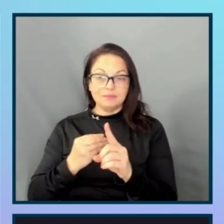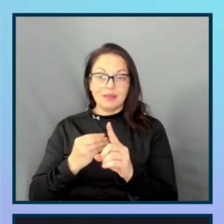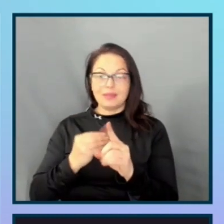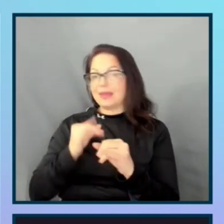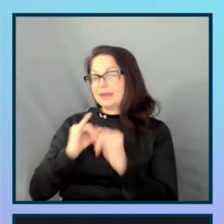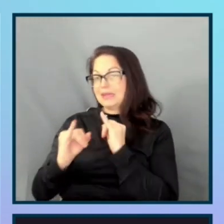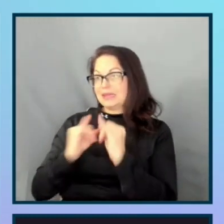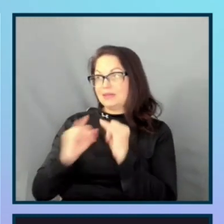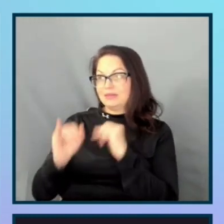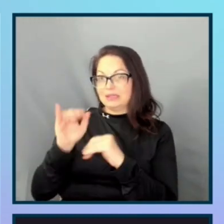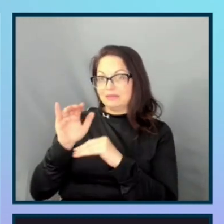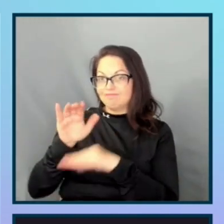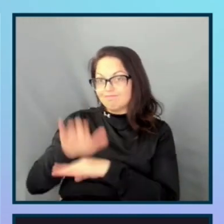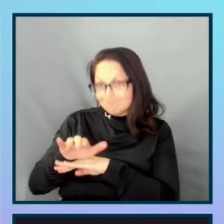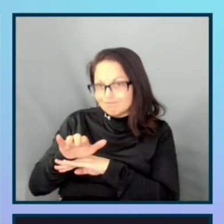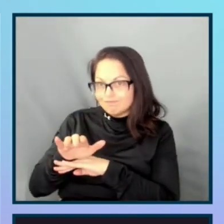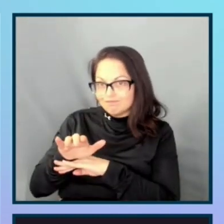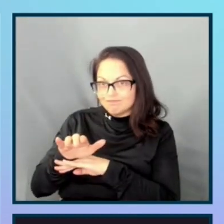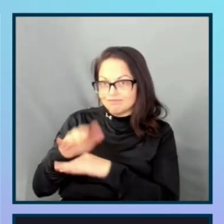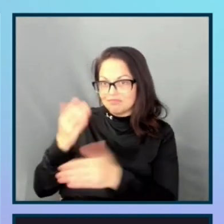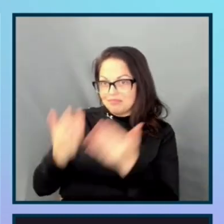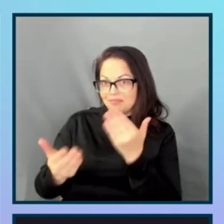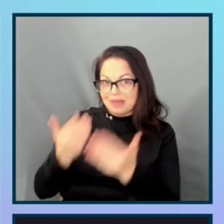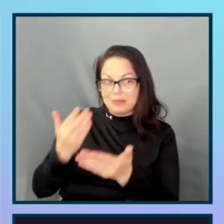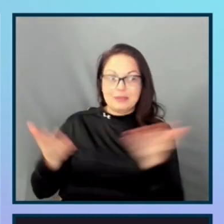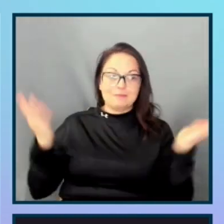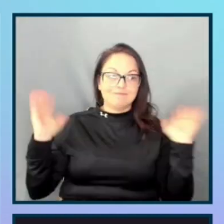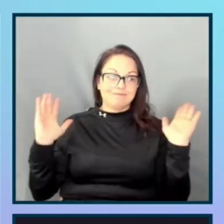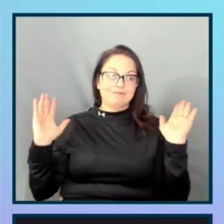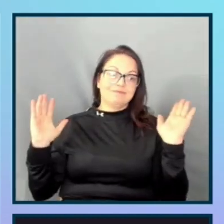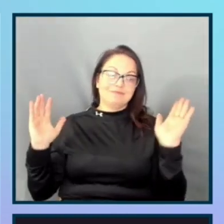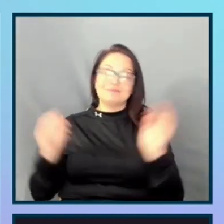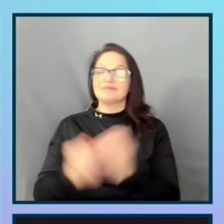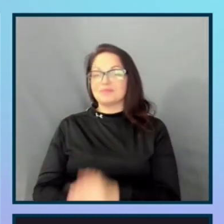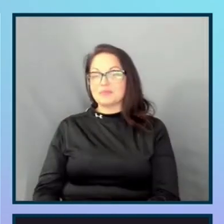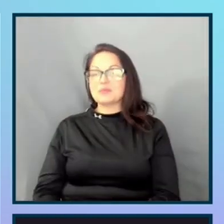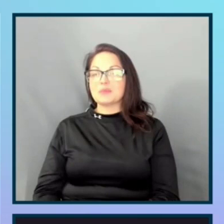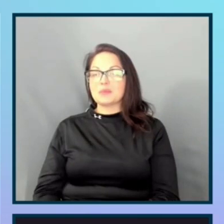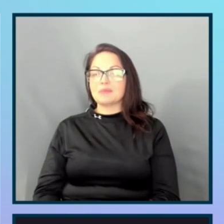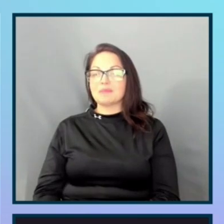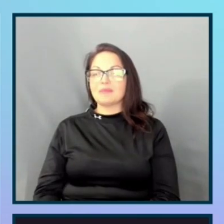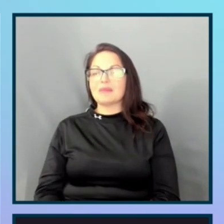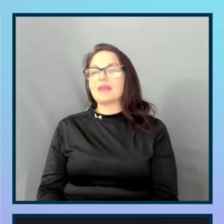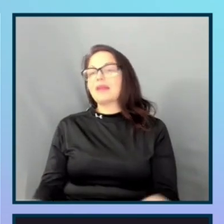Their spoons have simply dried up by the end of the day, they've used too many. The barriers they face at the end of the day